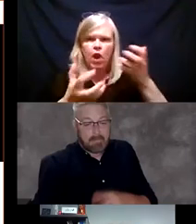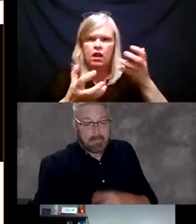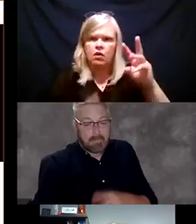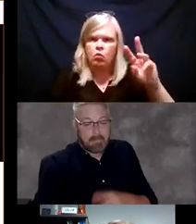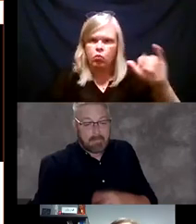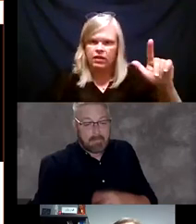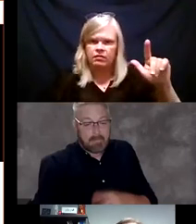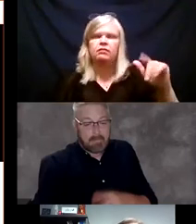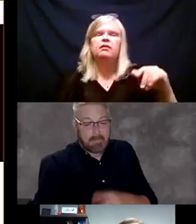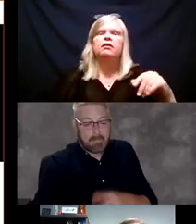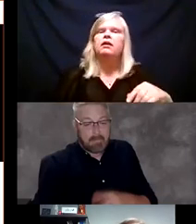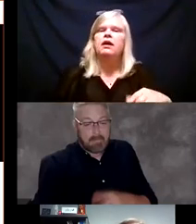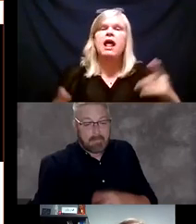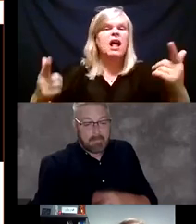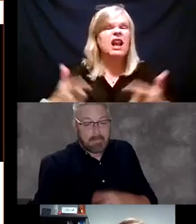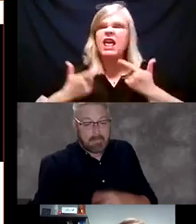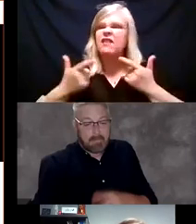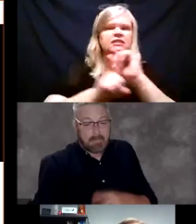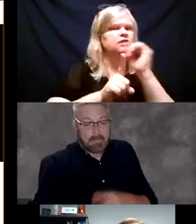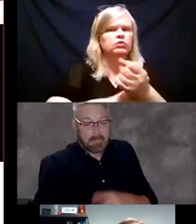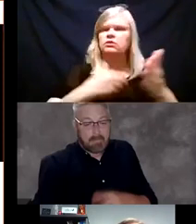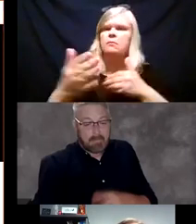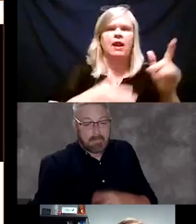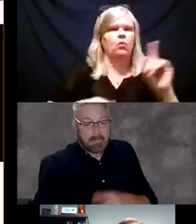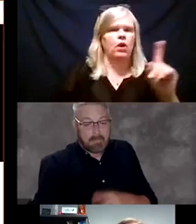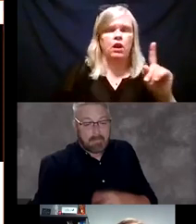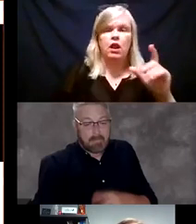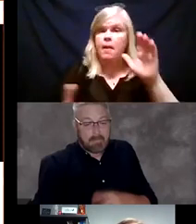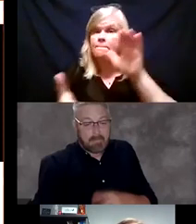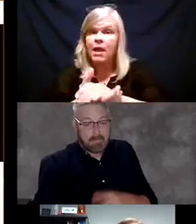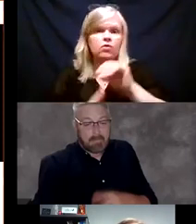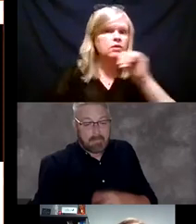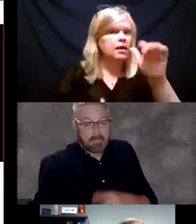ARRANGEMENT IS IRRELEVANT AND MARITAL STATUS IS IRRELEVANT.